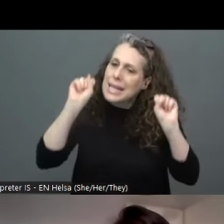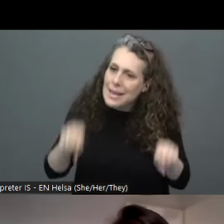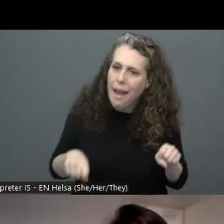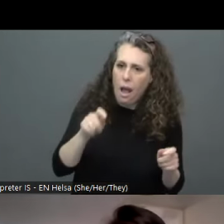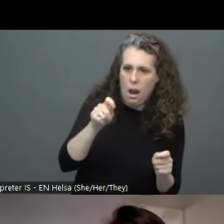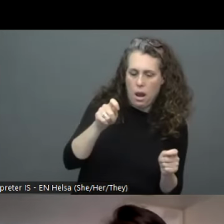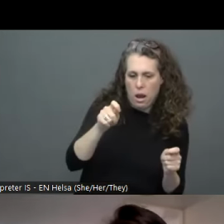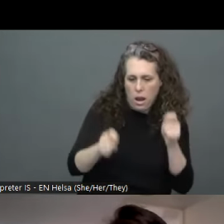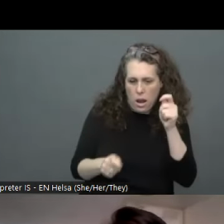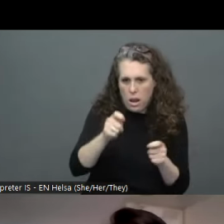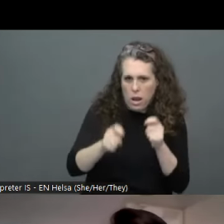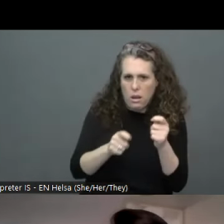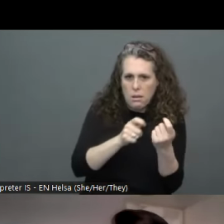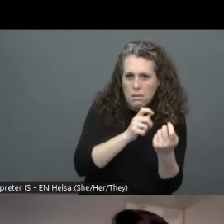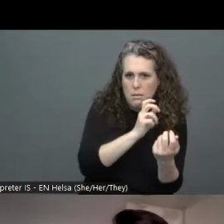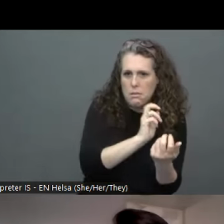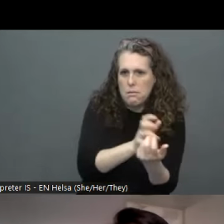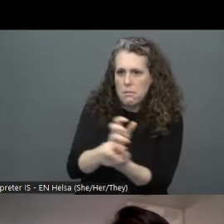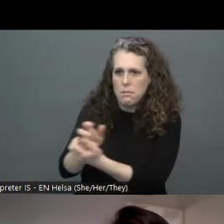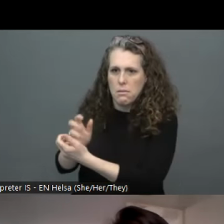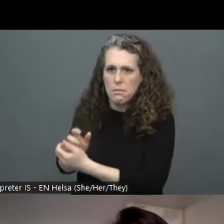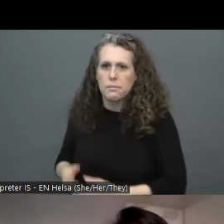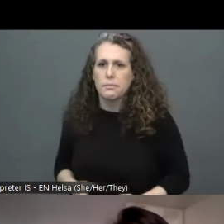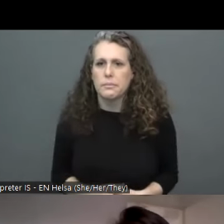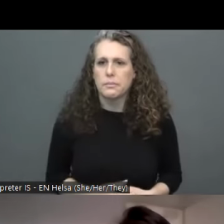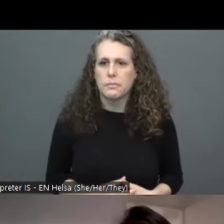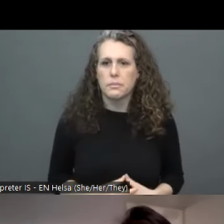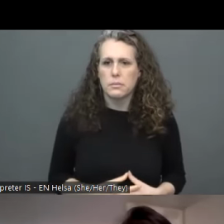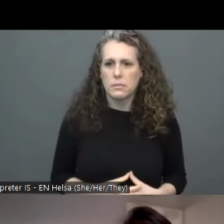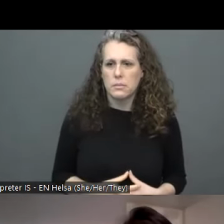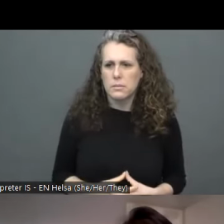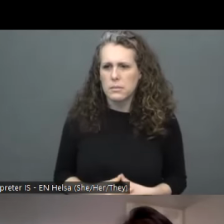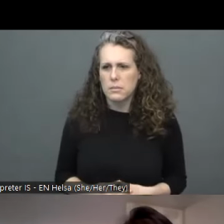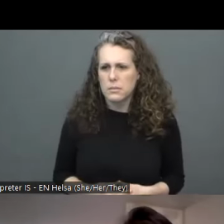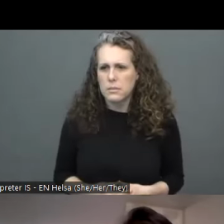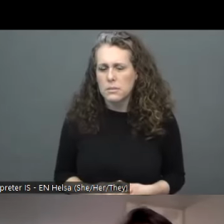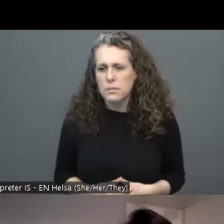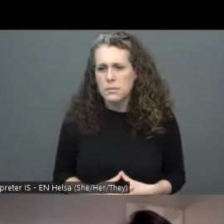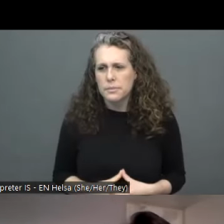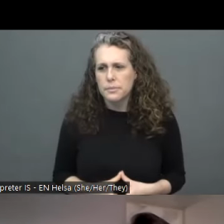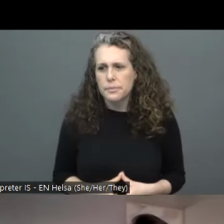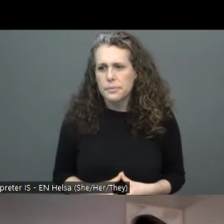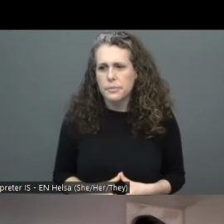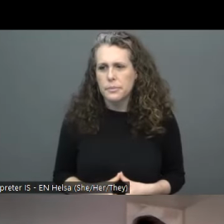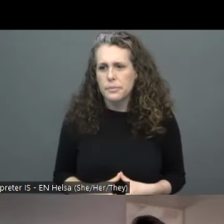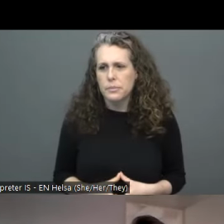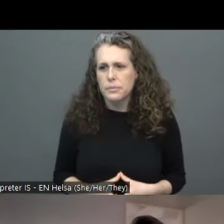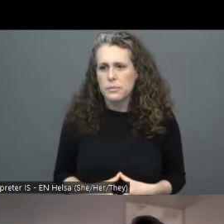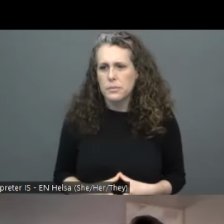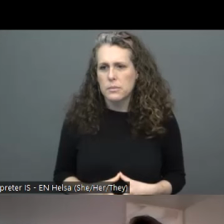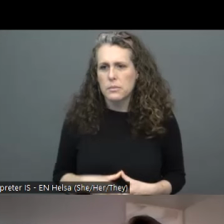facilitator can provide recommendation of the modules. You can go to the next slide, please.